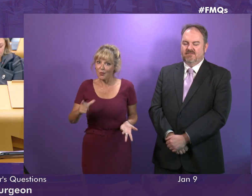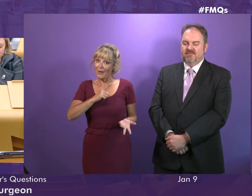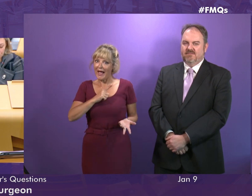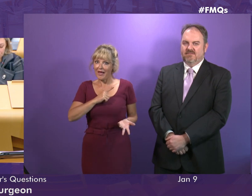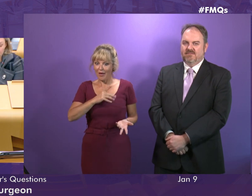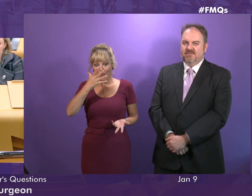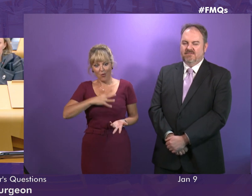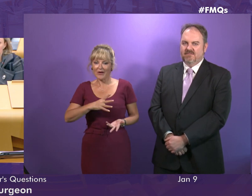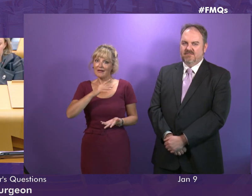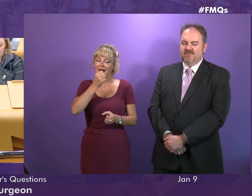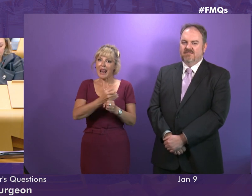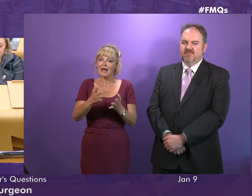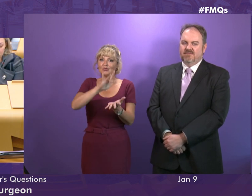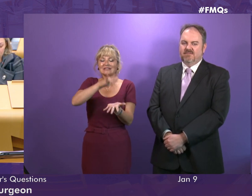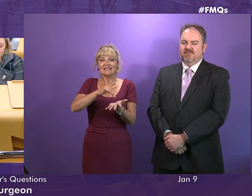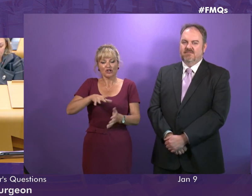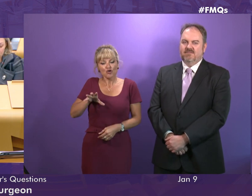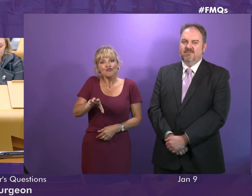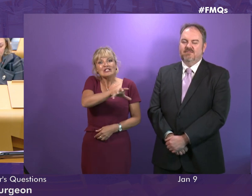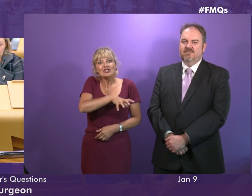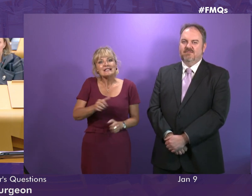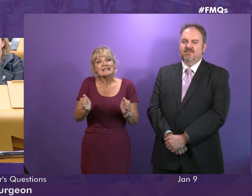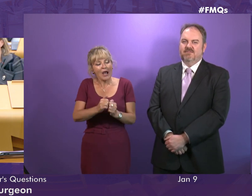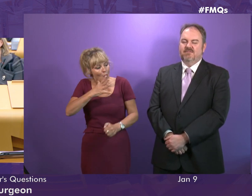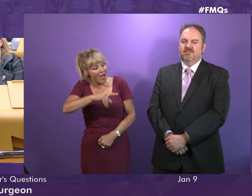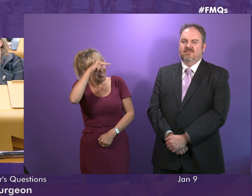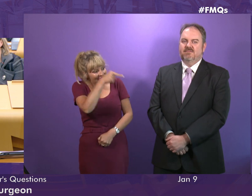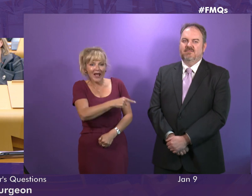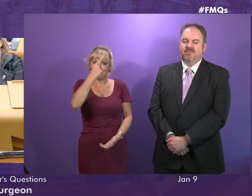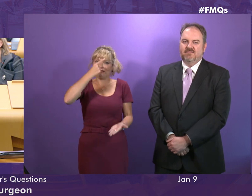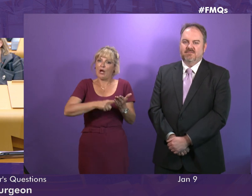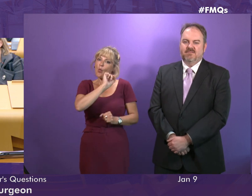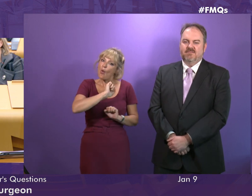city region deal is to ensure that the councils can decide on priorities and take them forward.